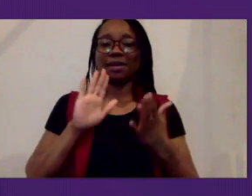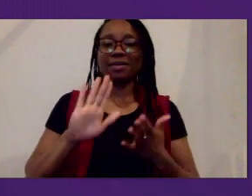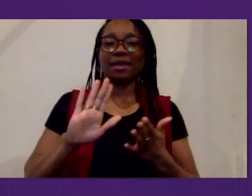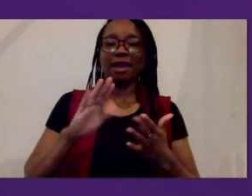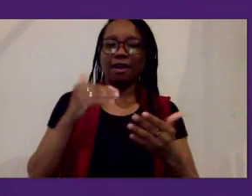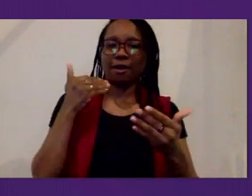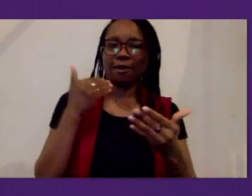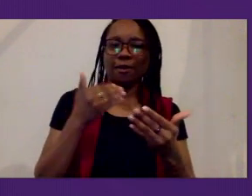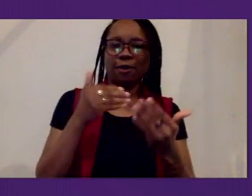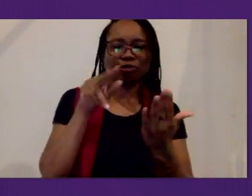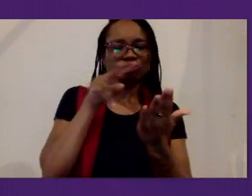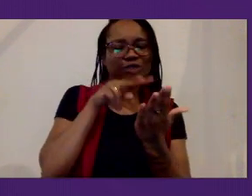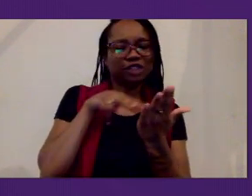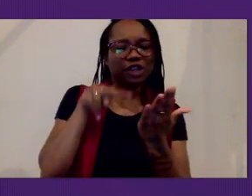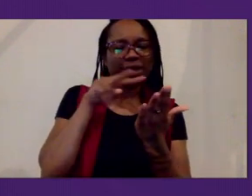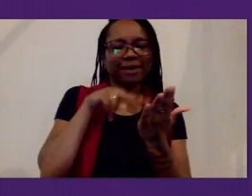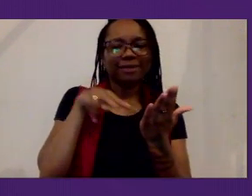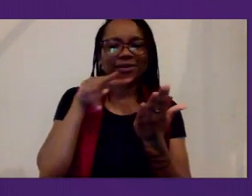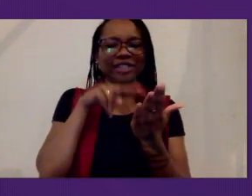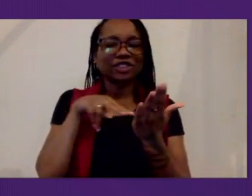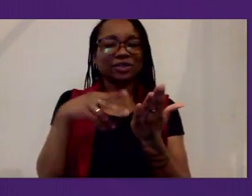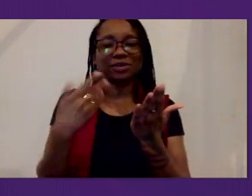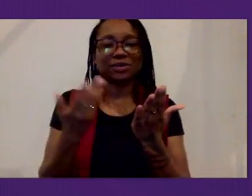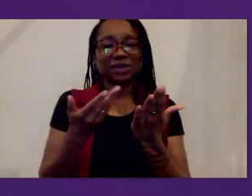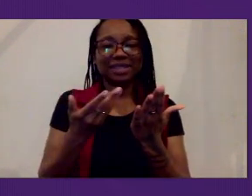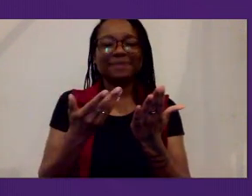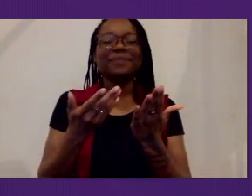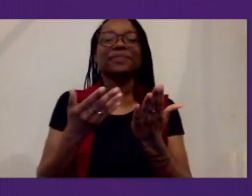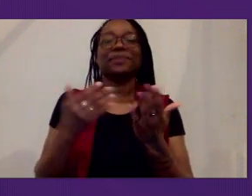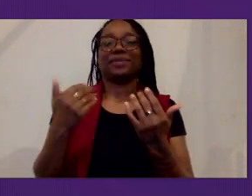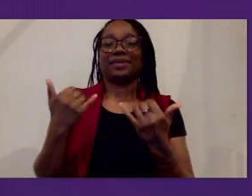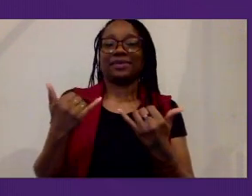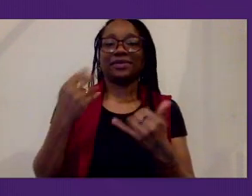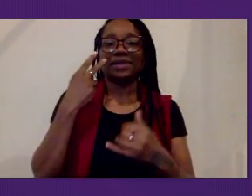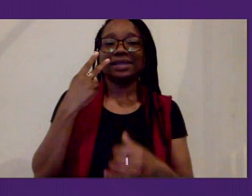Let's focus on what Mosse's images revealed to her.